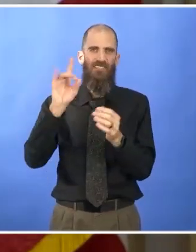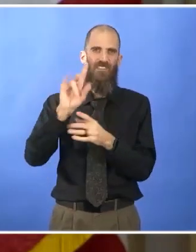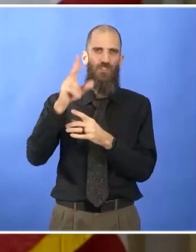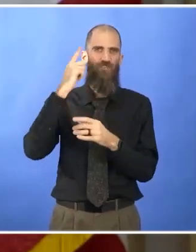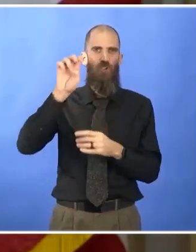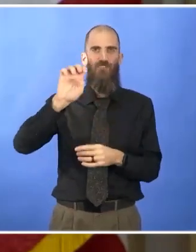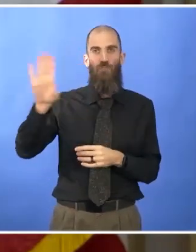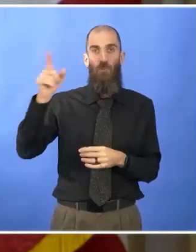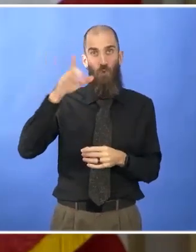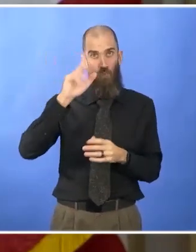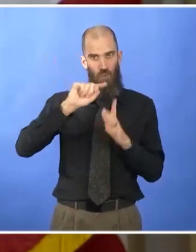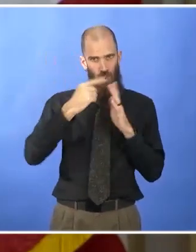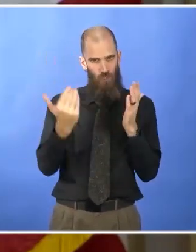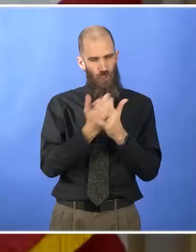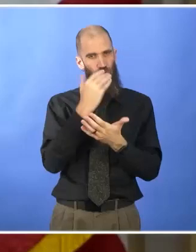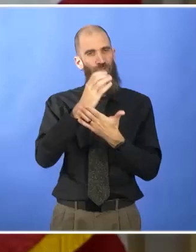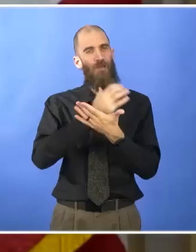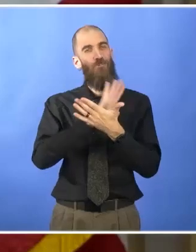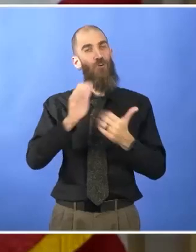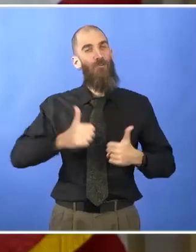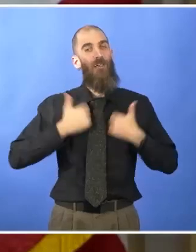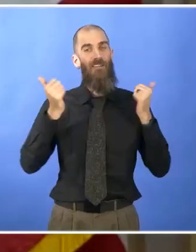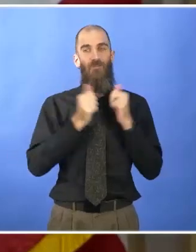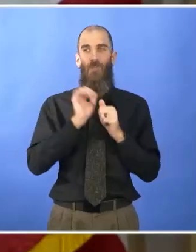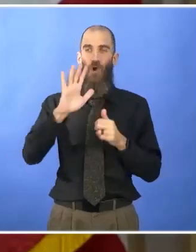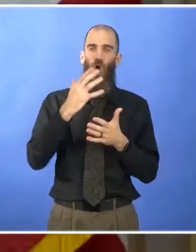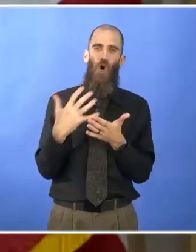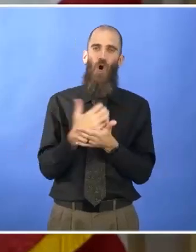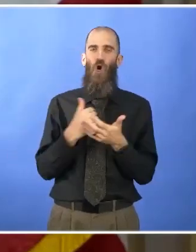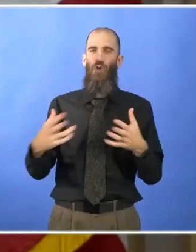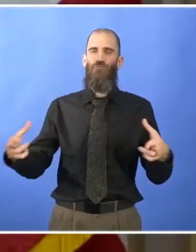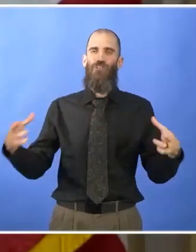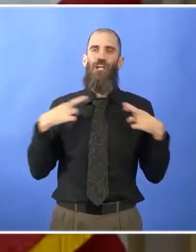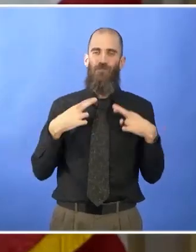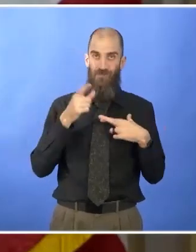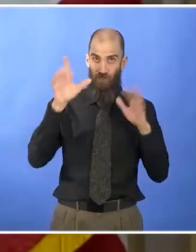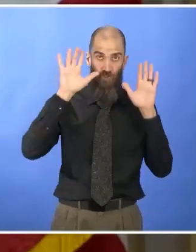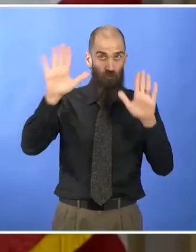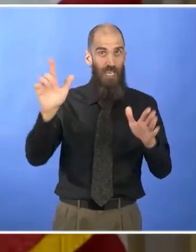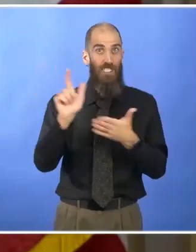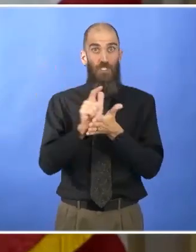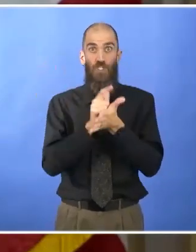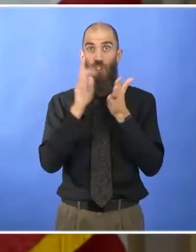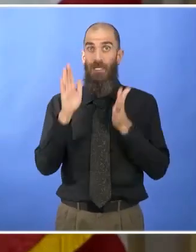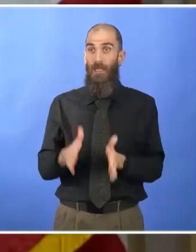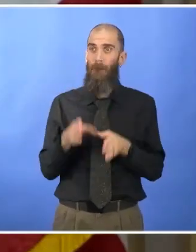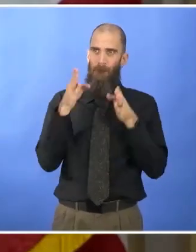RETIREMENT. SHE IS A TERRIFIC ATTORNEY AND SOMEONE I HAD THE BENEFIT OF WORKING WITH EARLY MY CAREER.